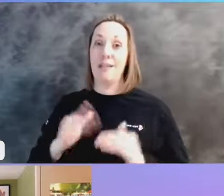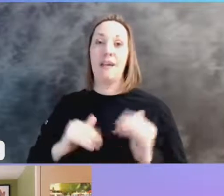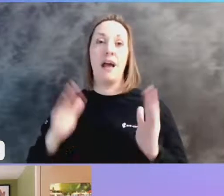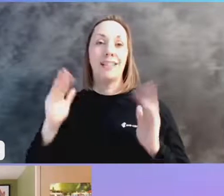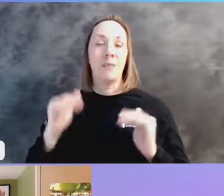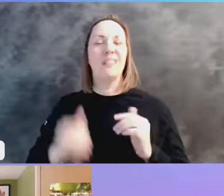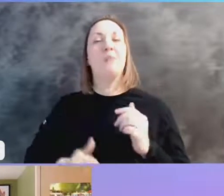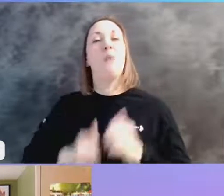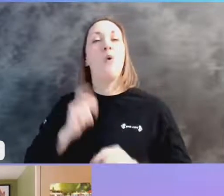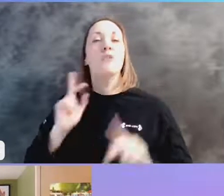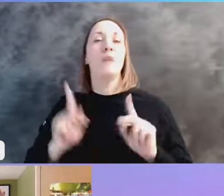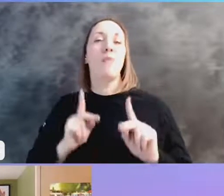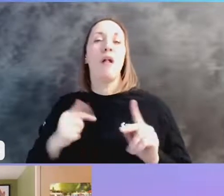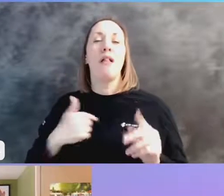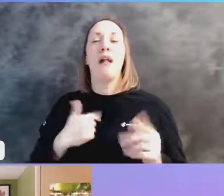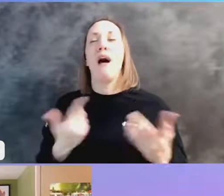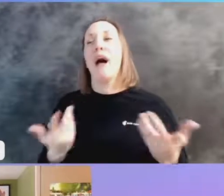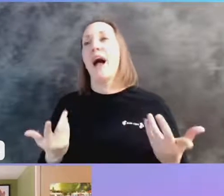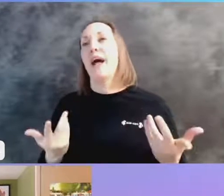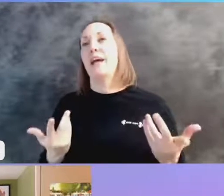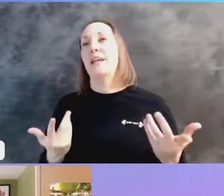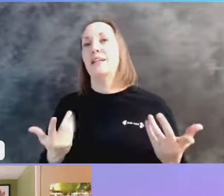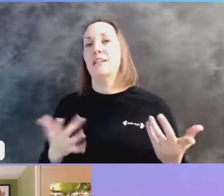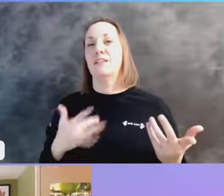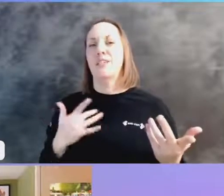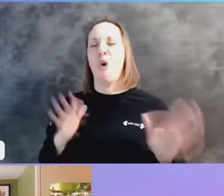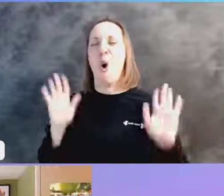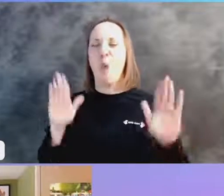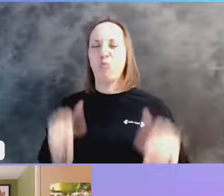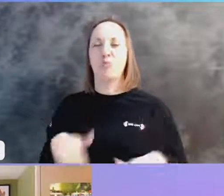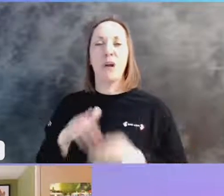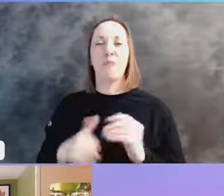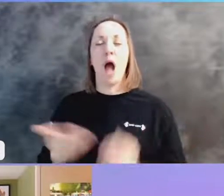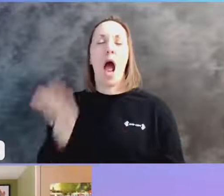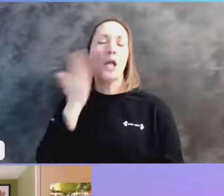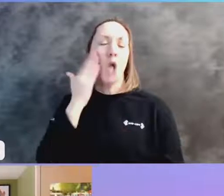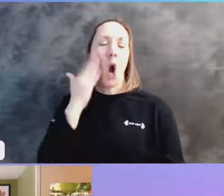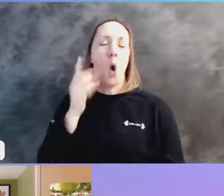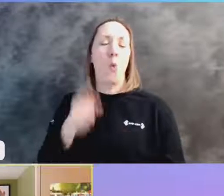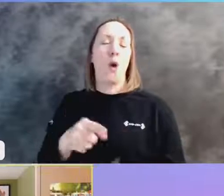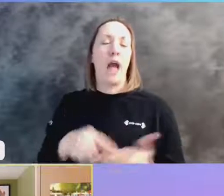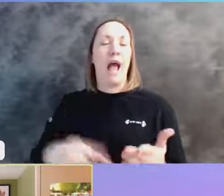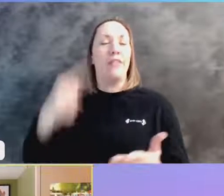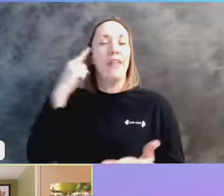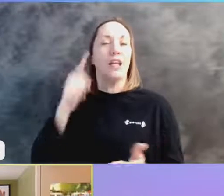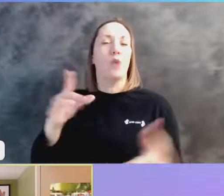and the answers were very different than I expected. Most people